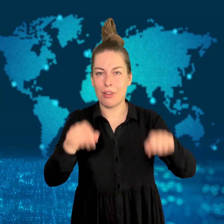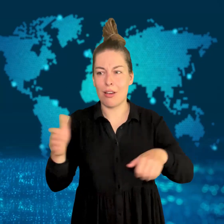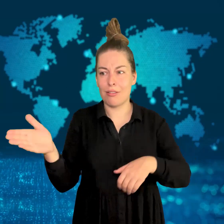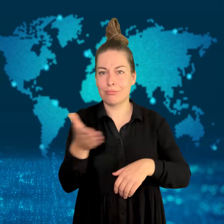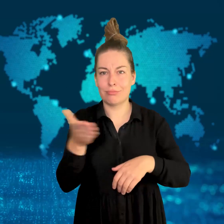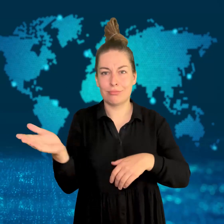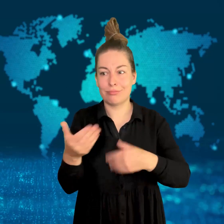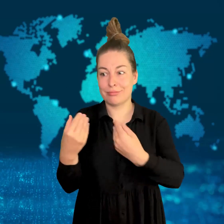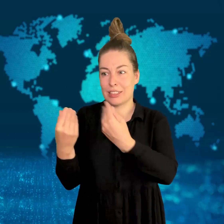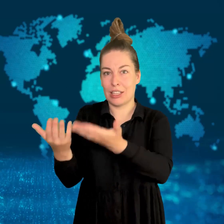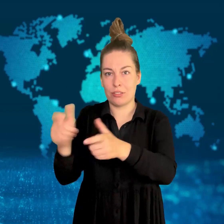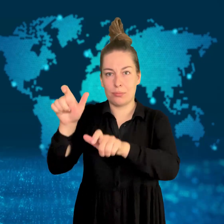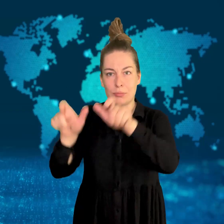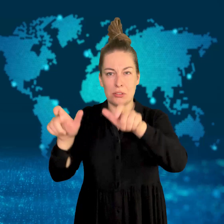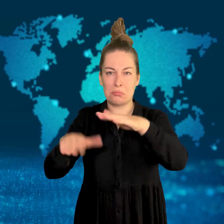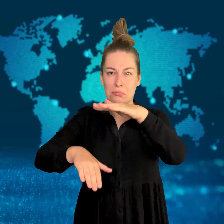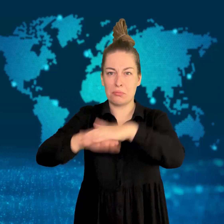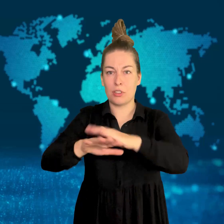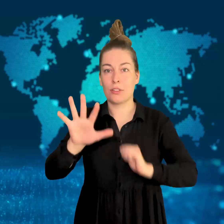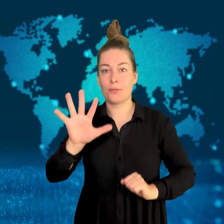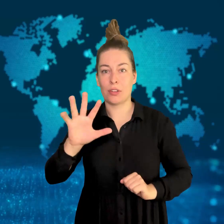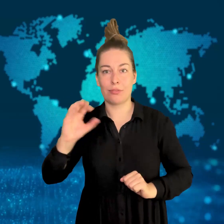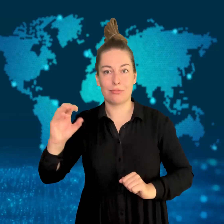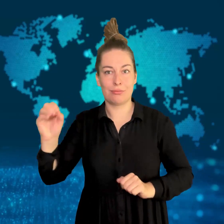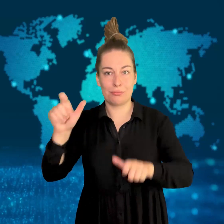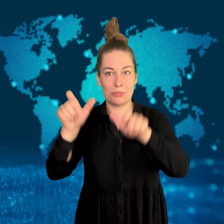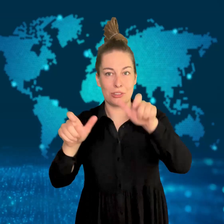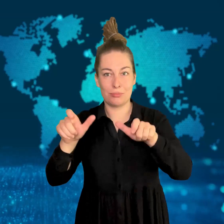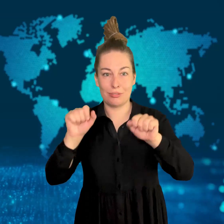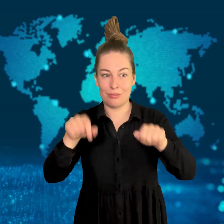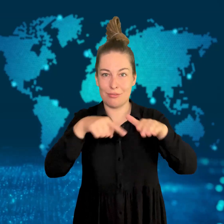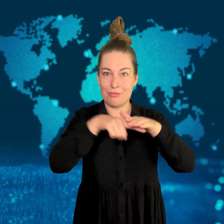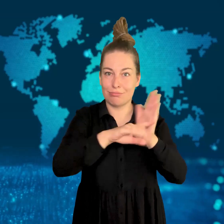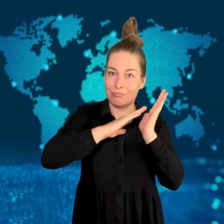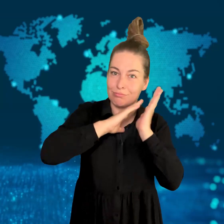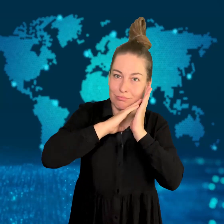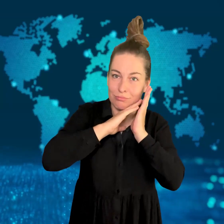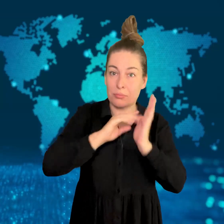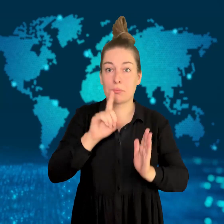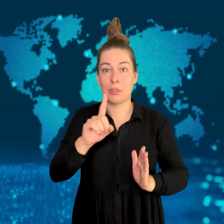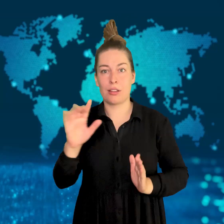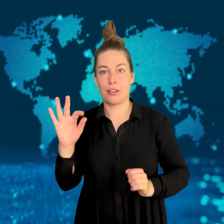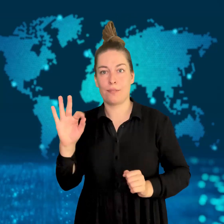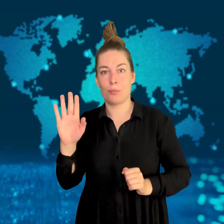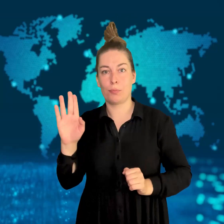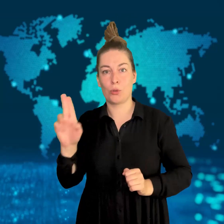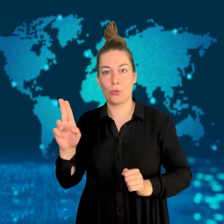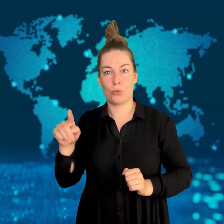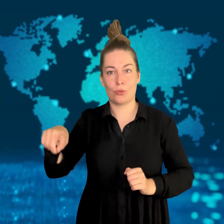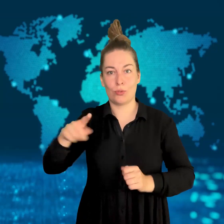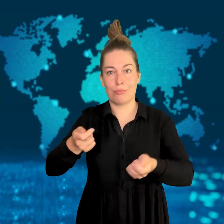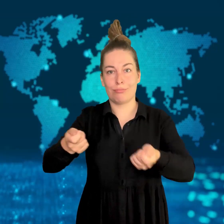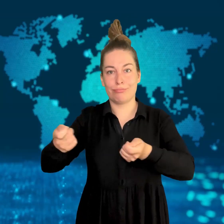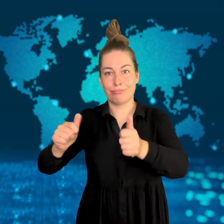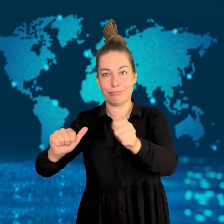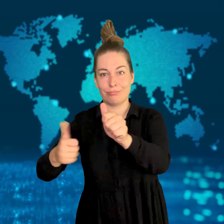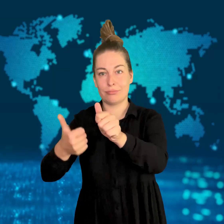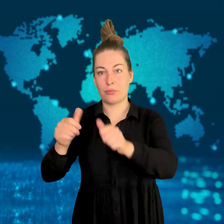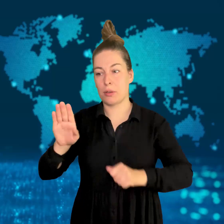but the FBU's Assistant General Secretary Ben Selby said it has been